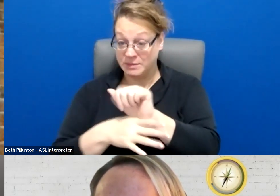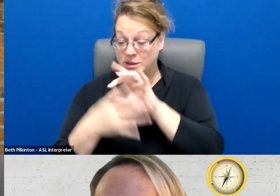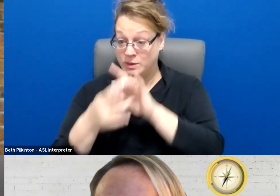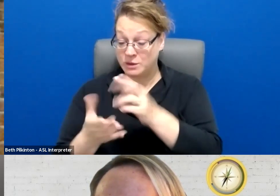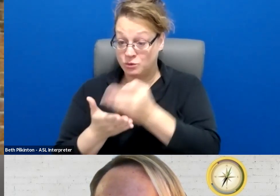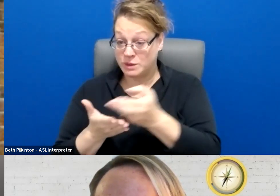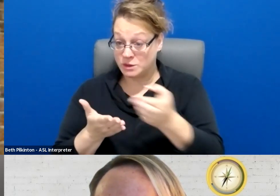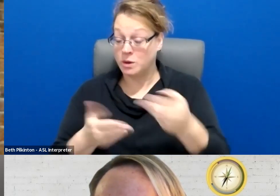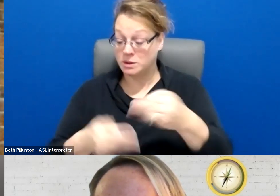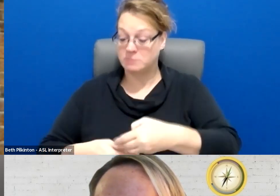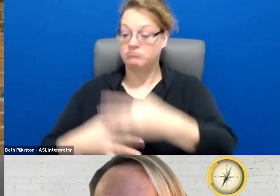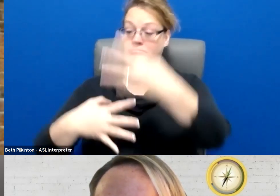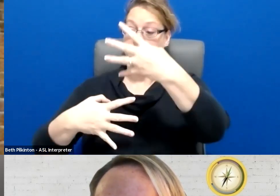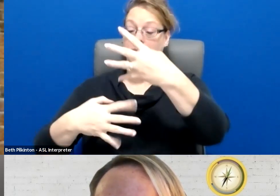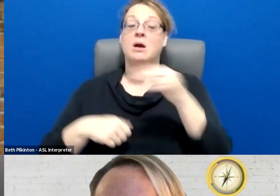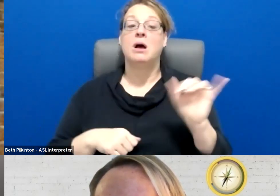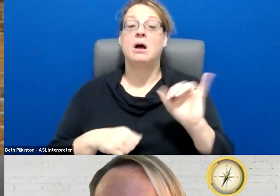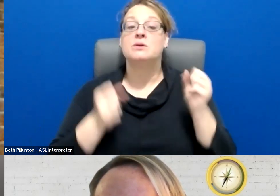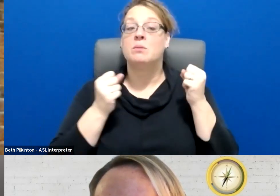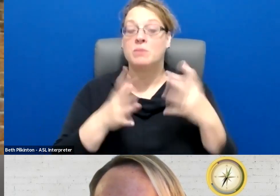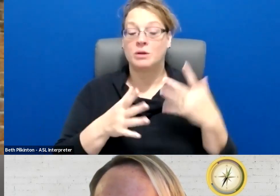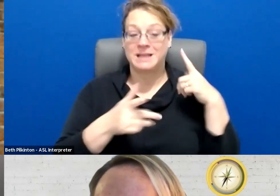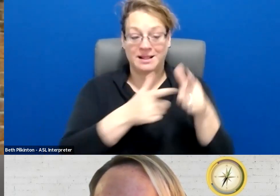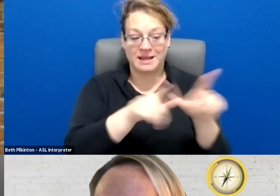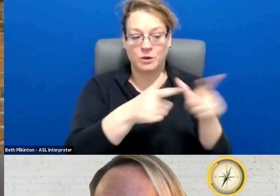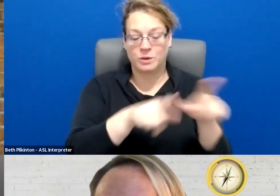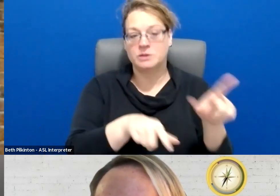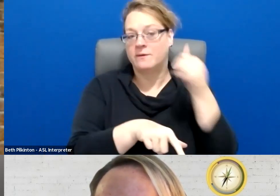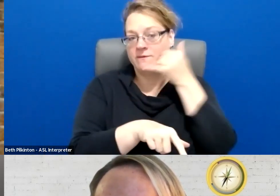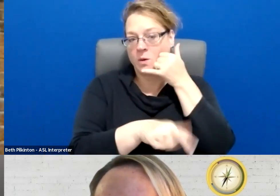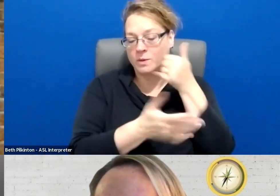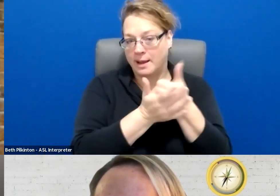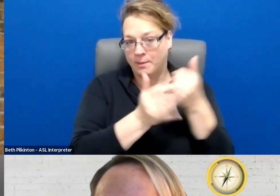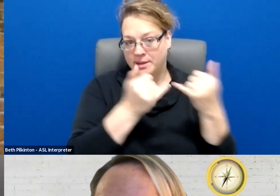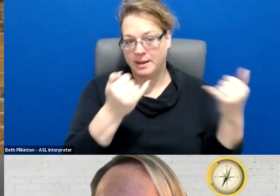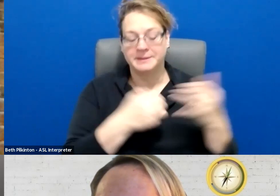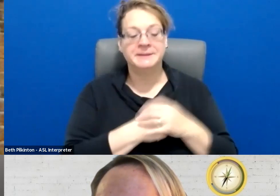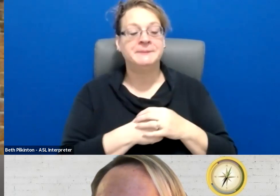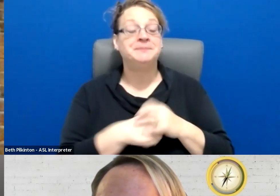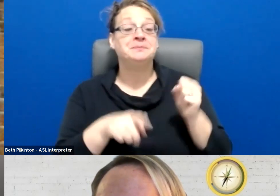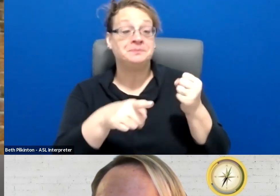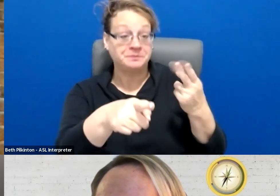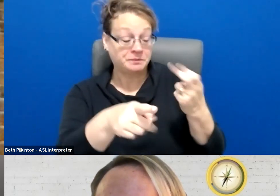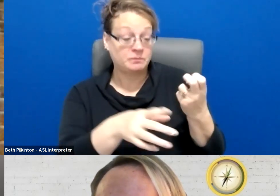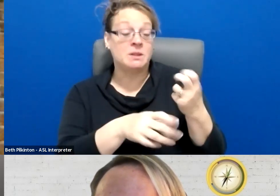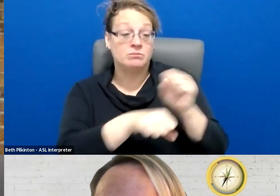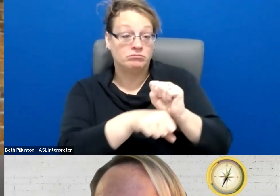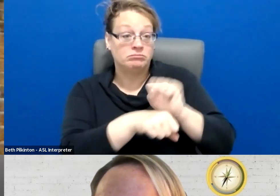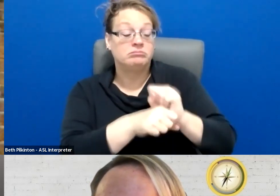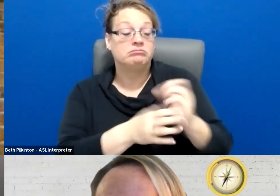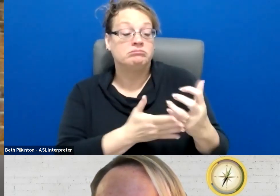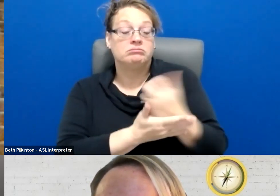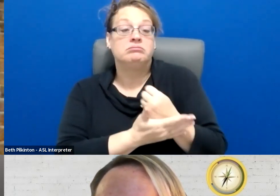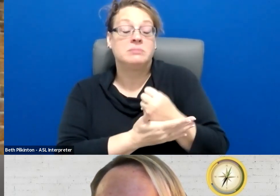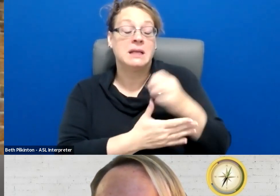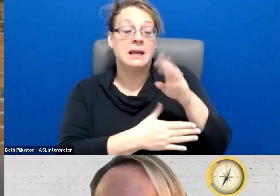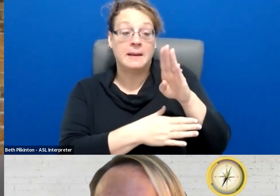If you do not know what Pathfinder is, it is a statewide information and referral assistance program.